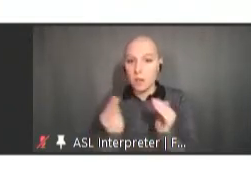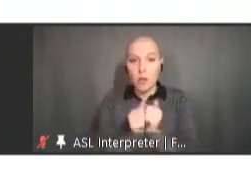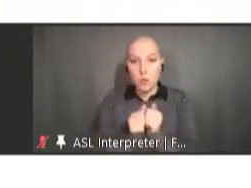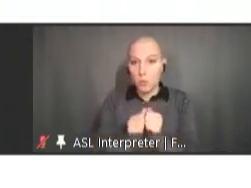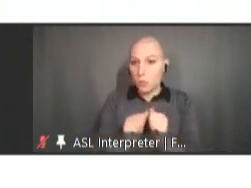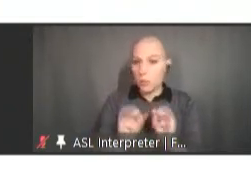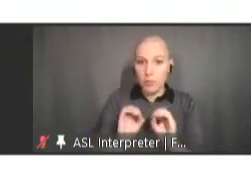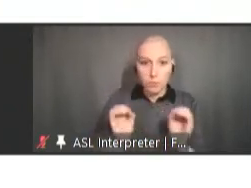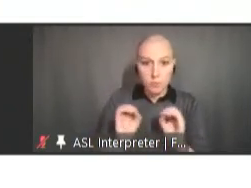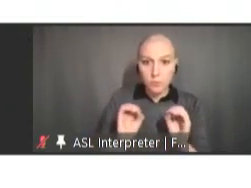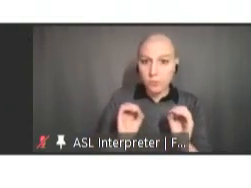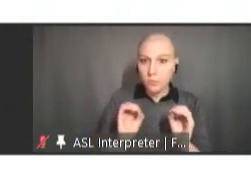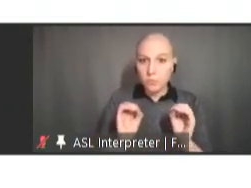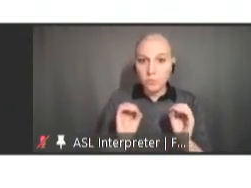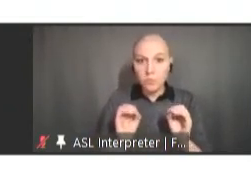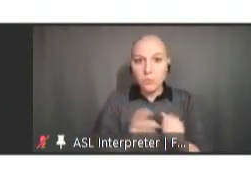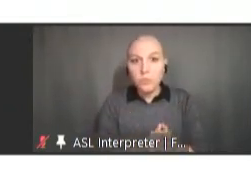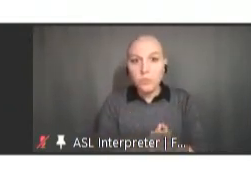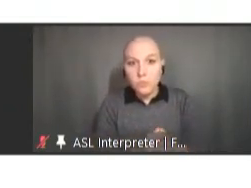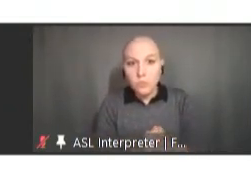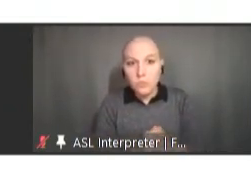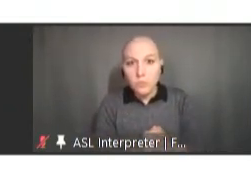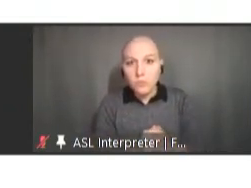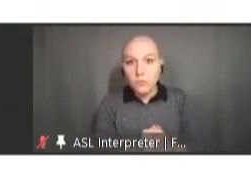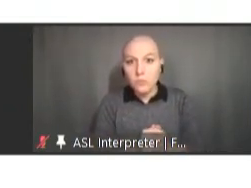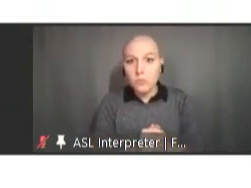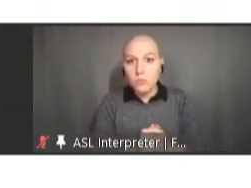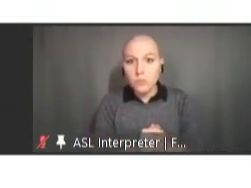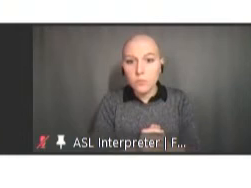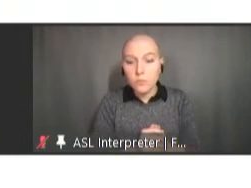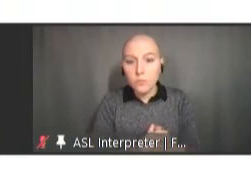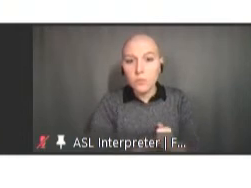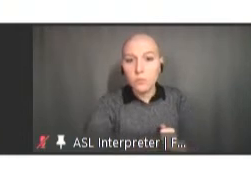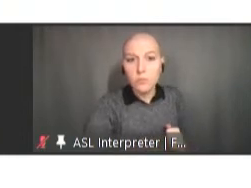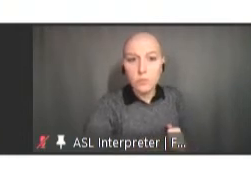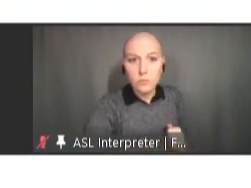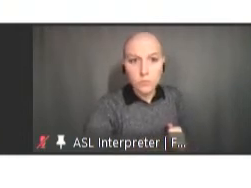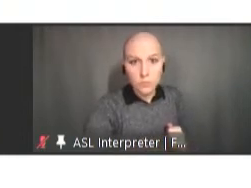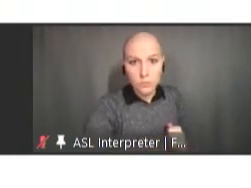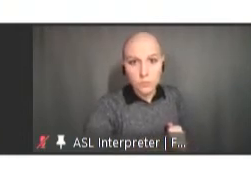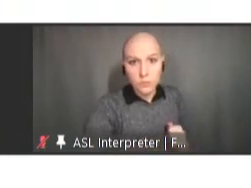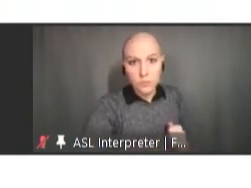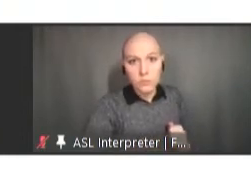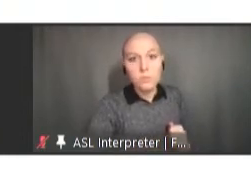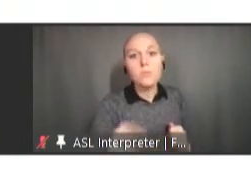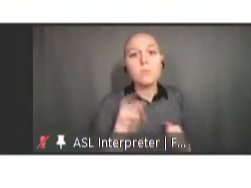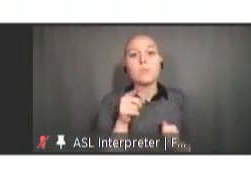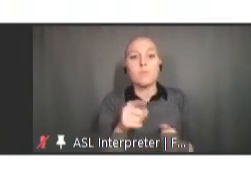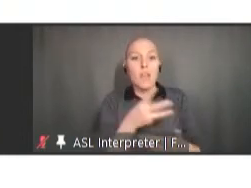Next slide. Using a causal inference method, this graph shows the results in terms of how